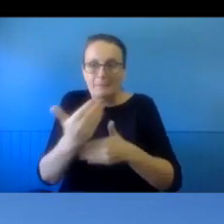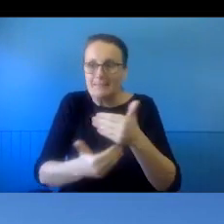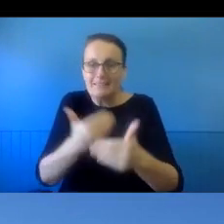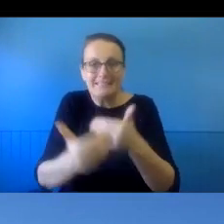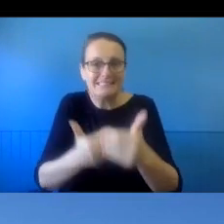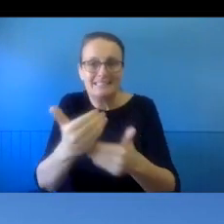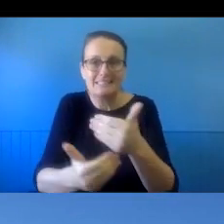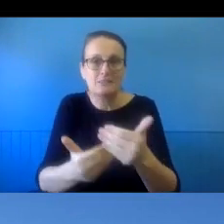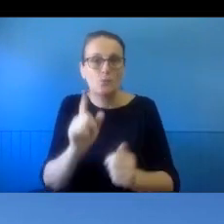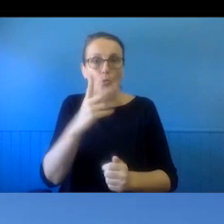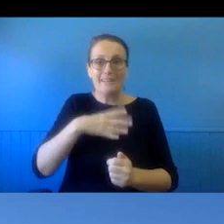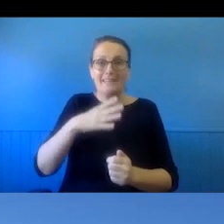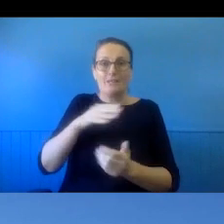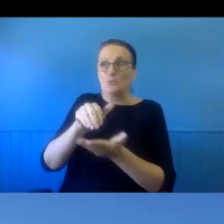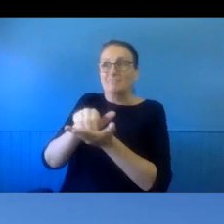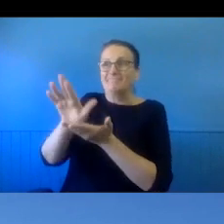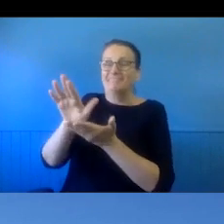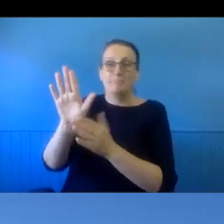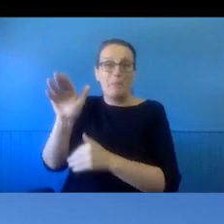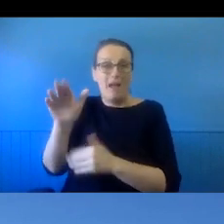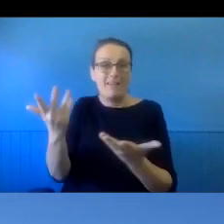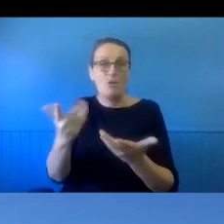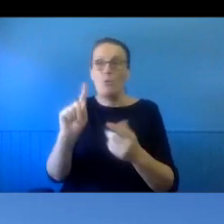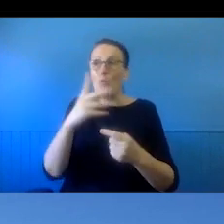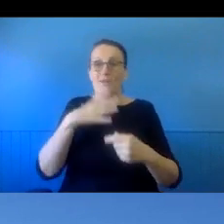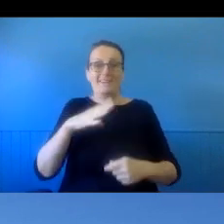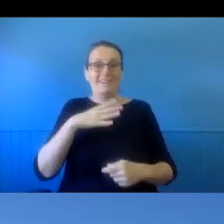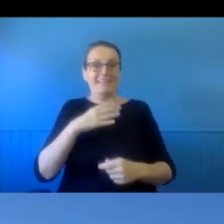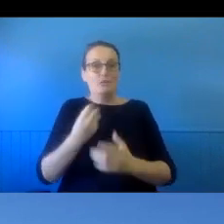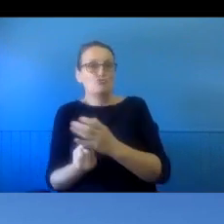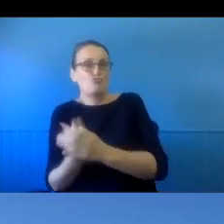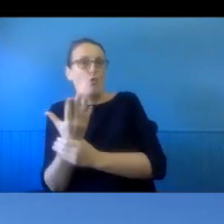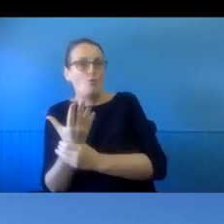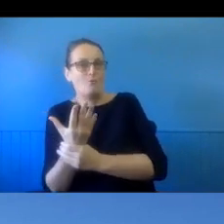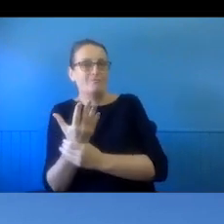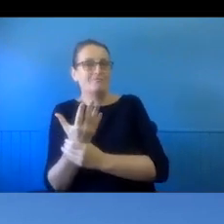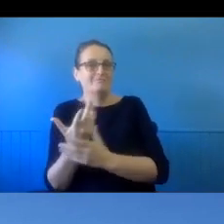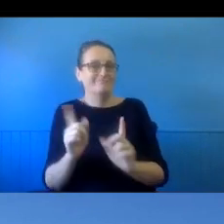what it needs to let go of, and what it need to grow into." And how might